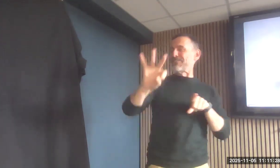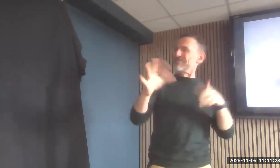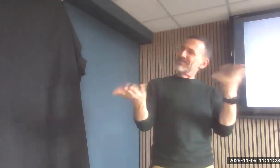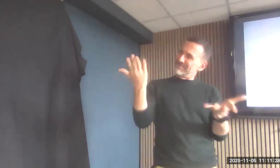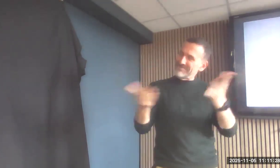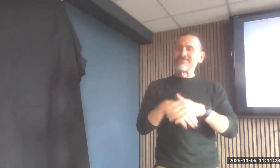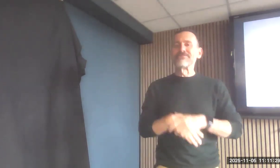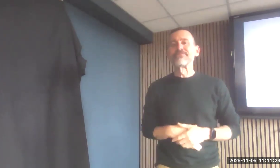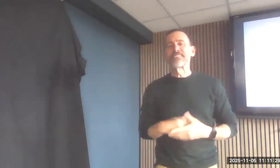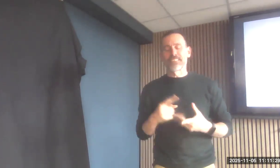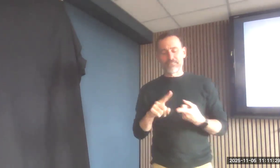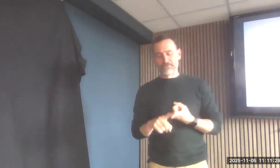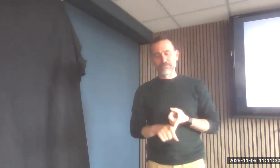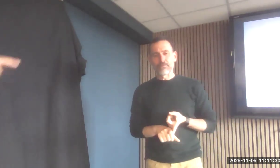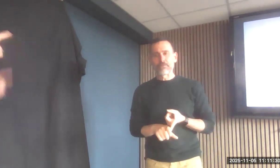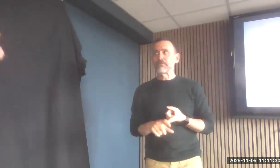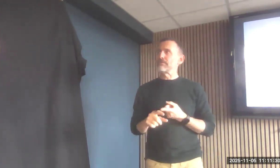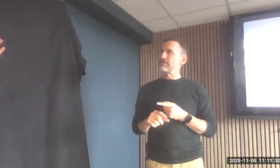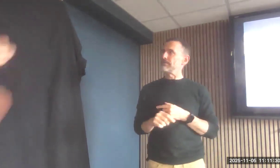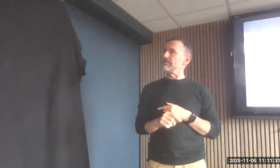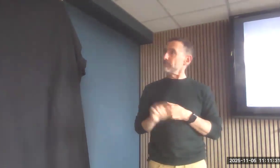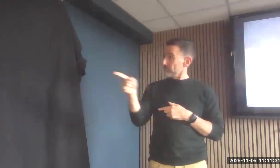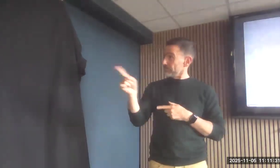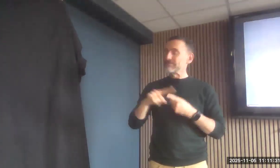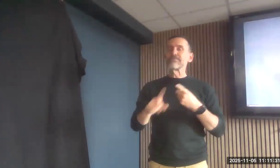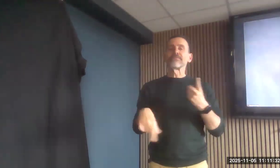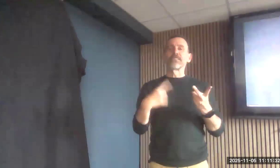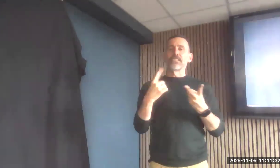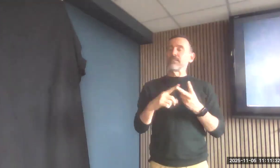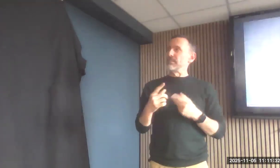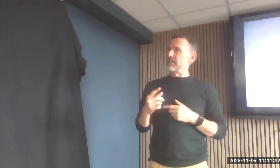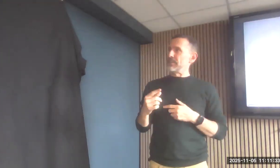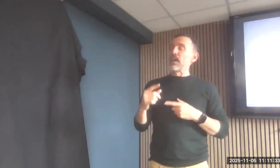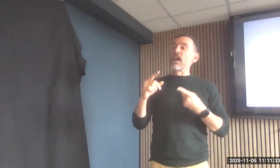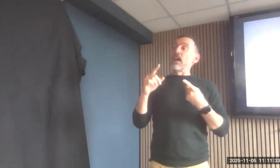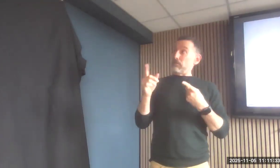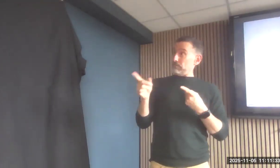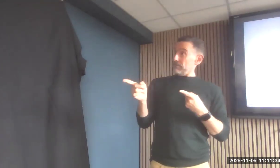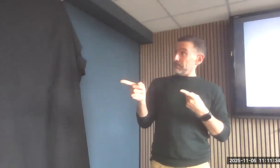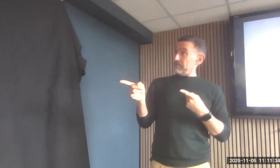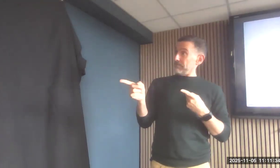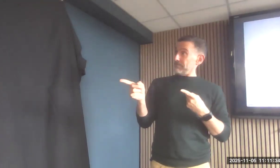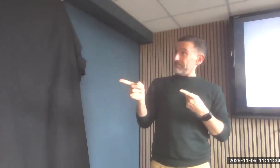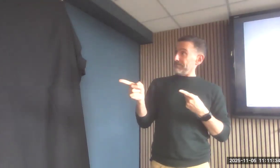an influence of the spoken language in the same way you've talked about the influence of French on LSF.